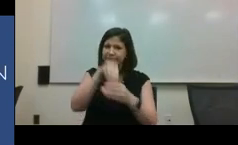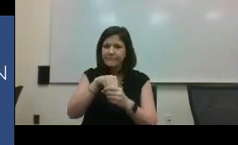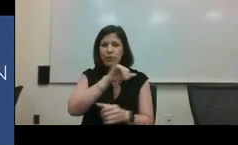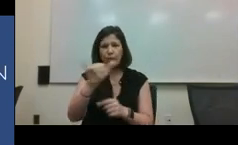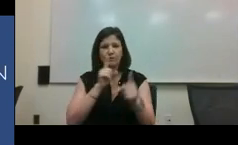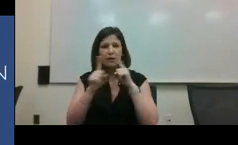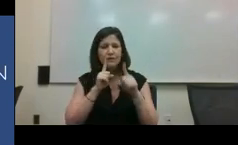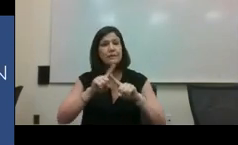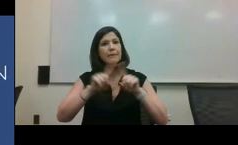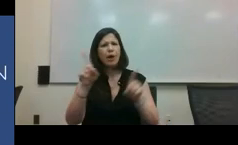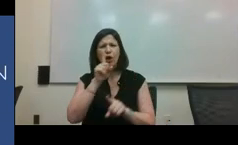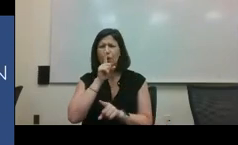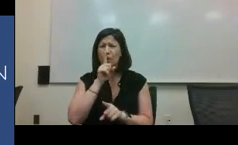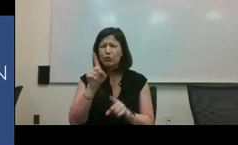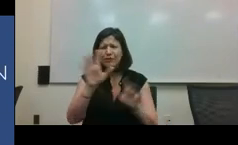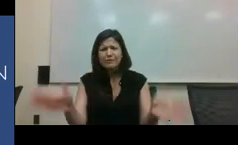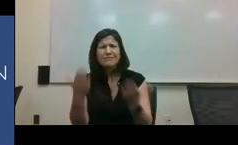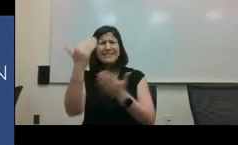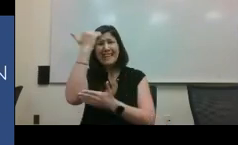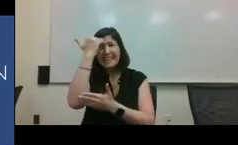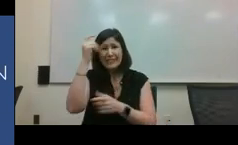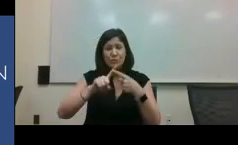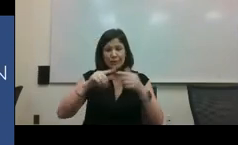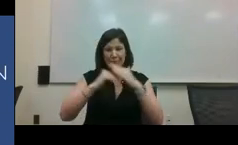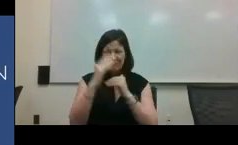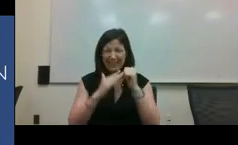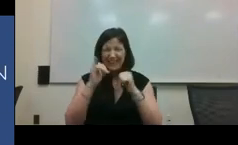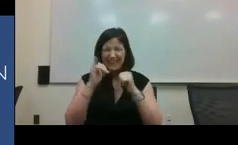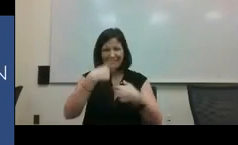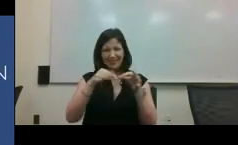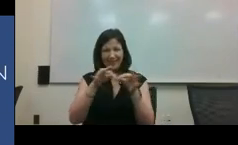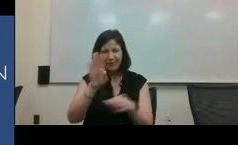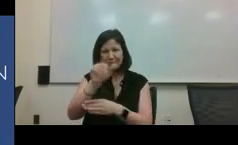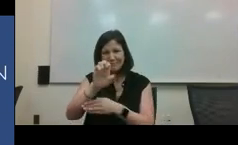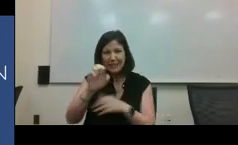but just really raising awareness of the need to build that sign language base with these students,